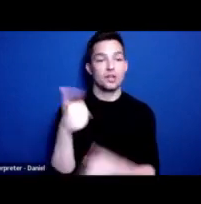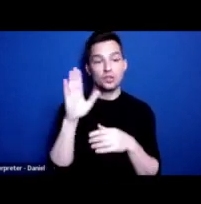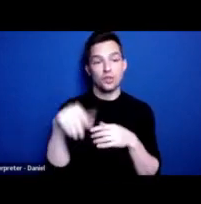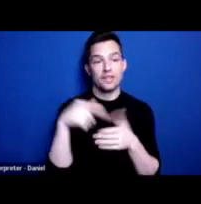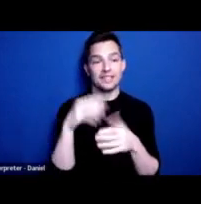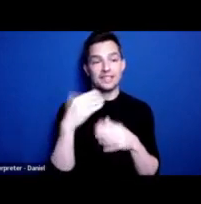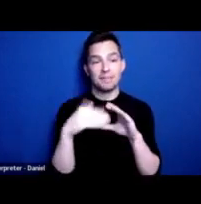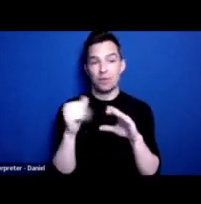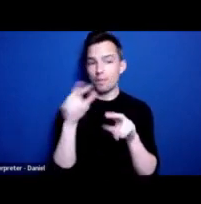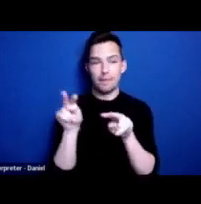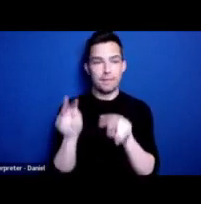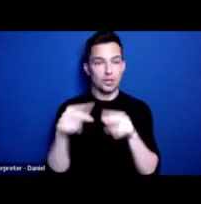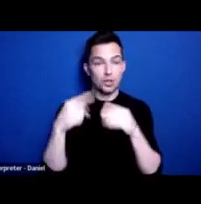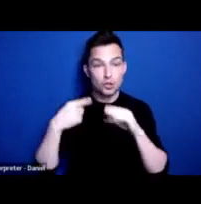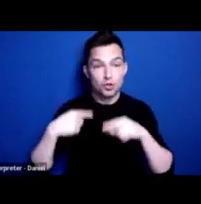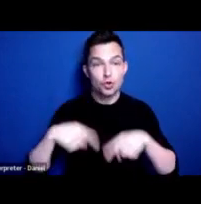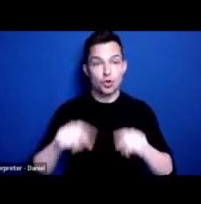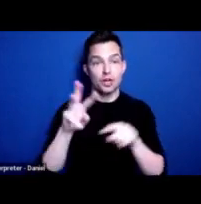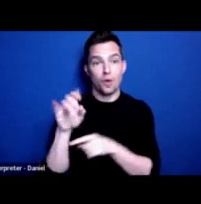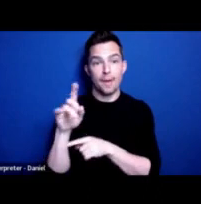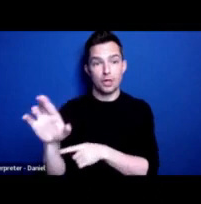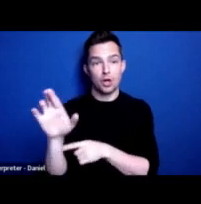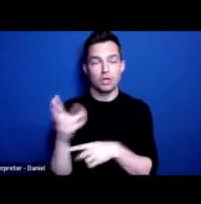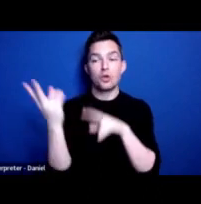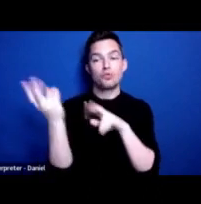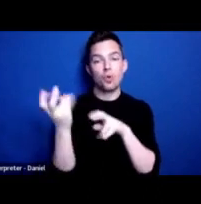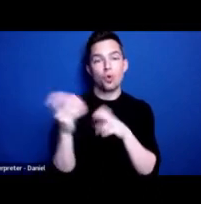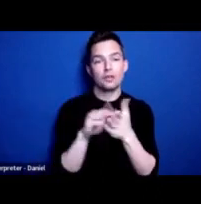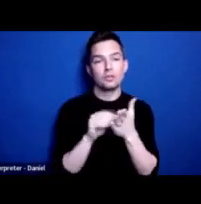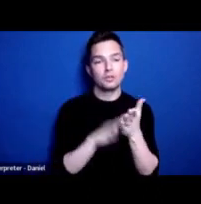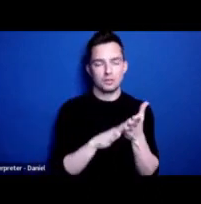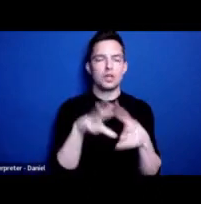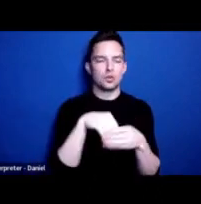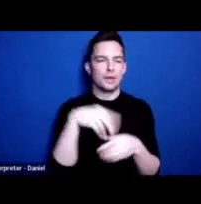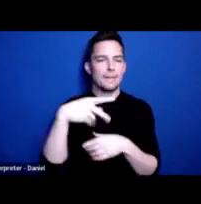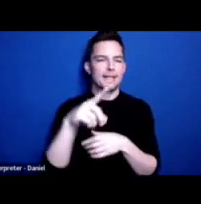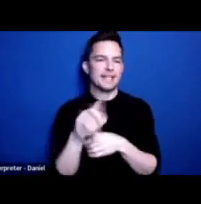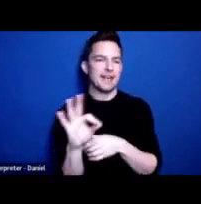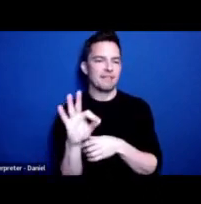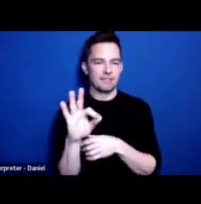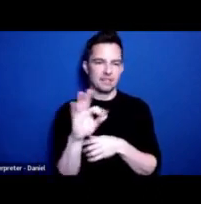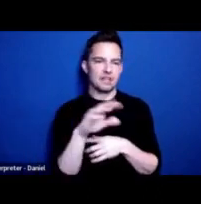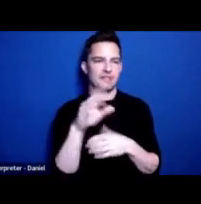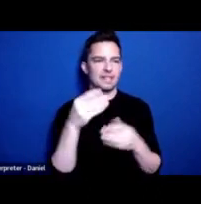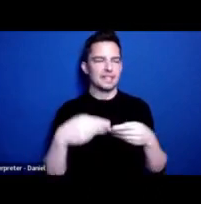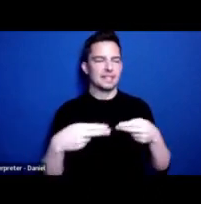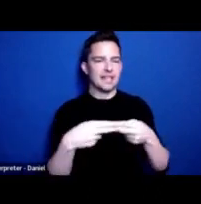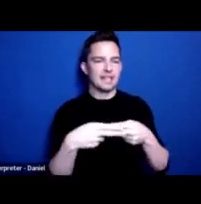during the webinar. Our recording including a PDF versions of the slides will be available on the ACL website